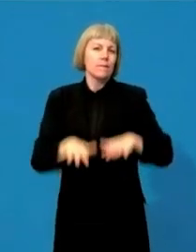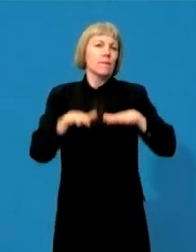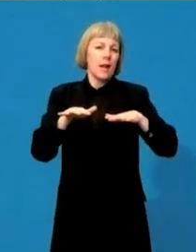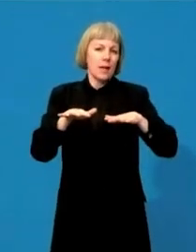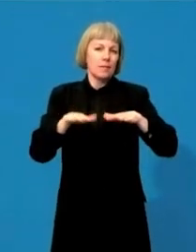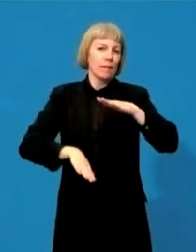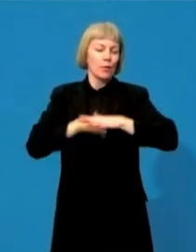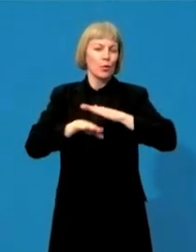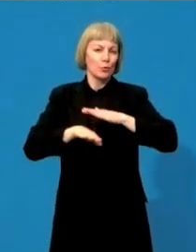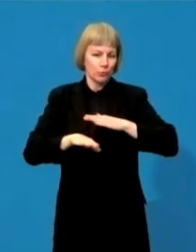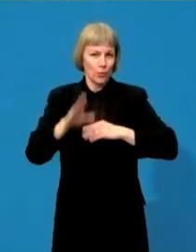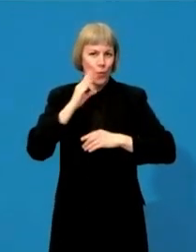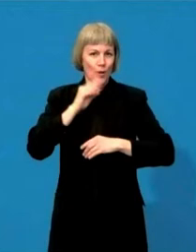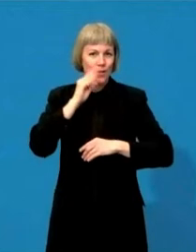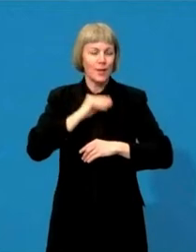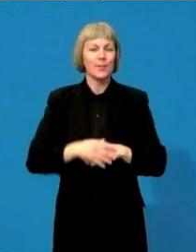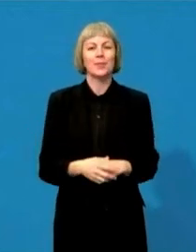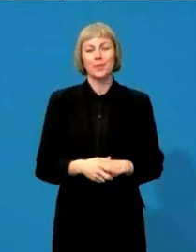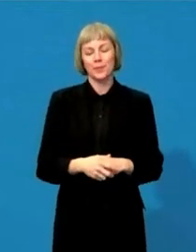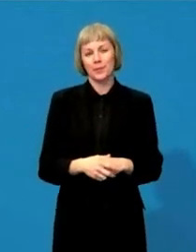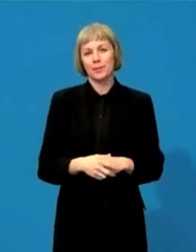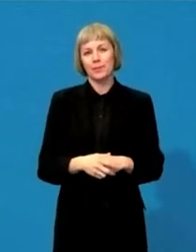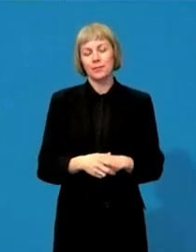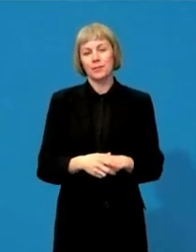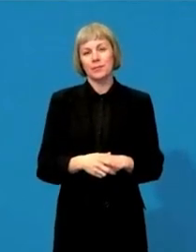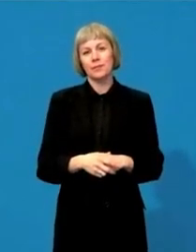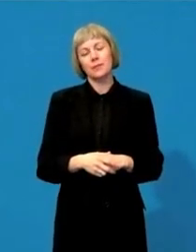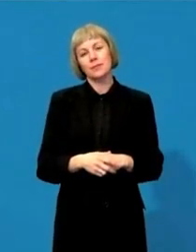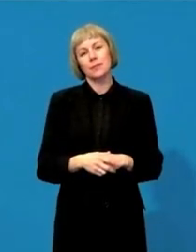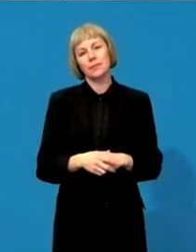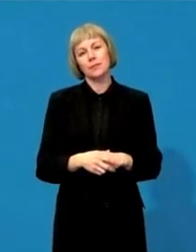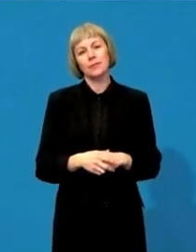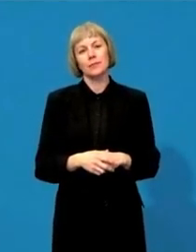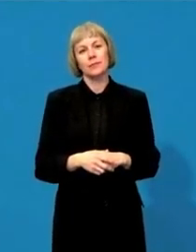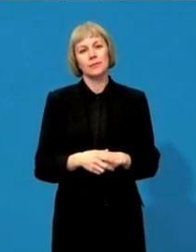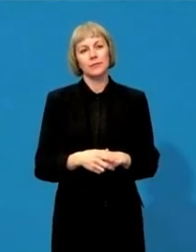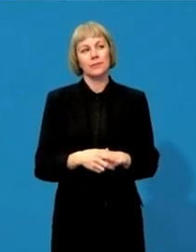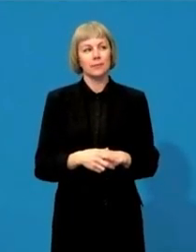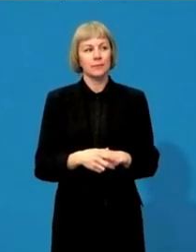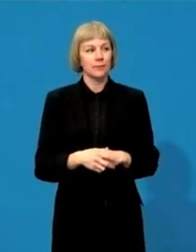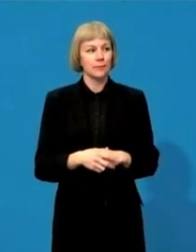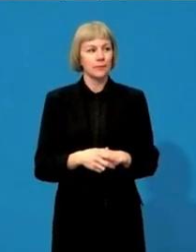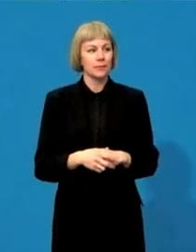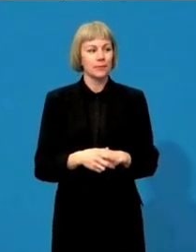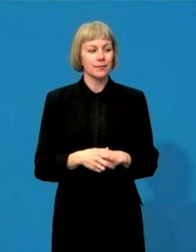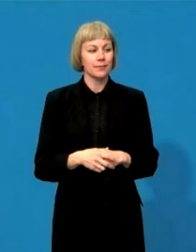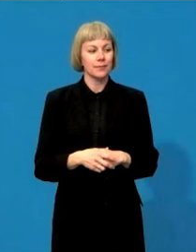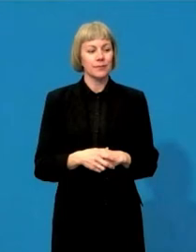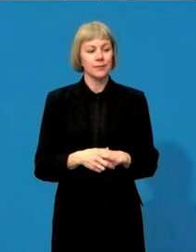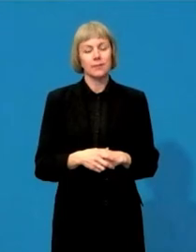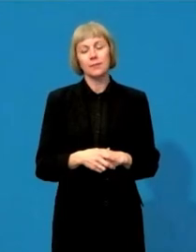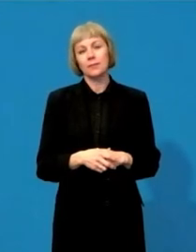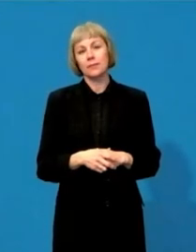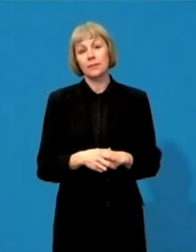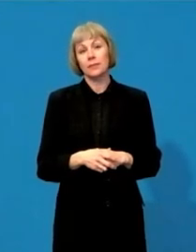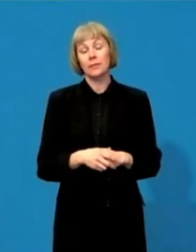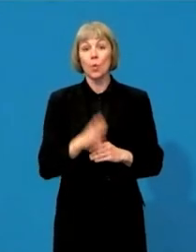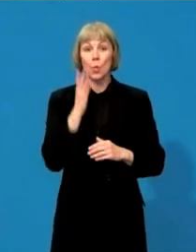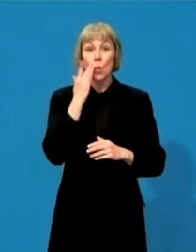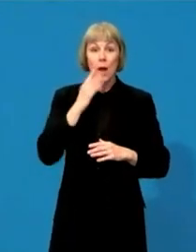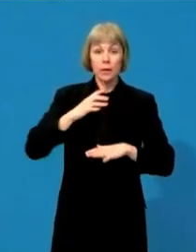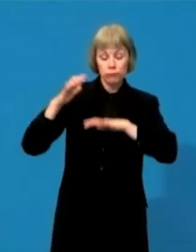And that - you know, when the - when it's in full flood, the